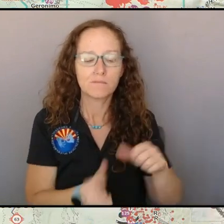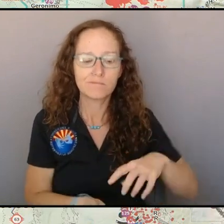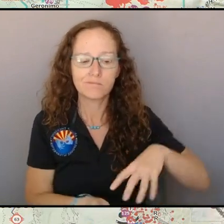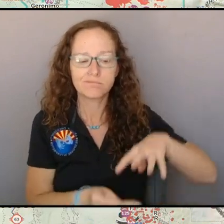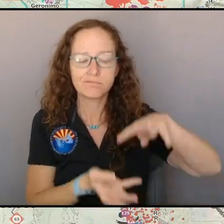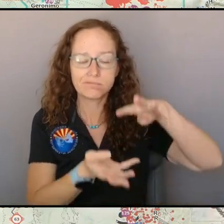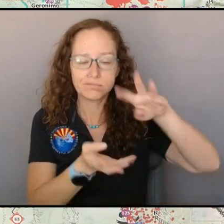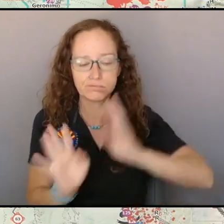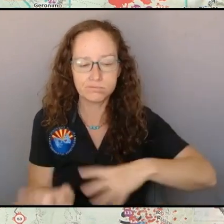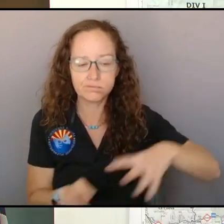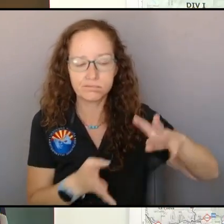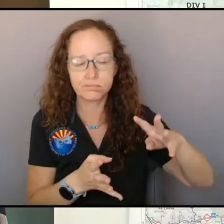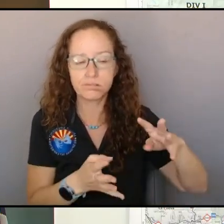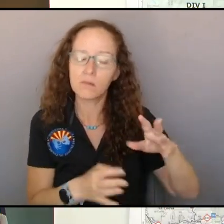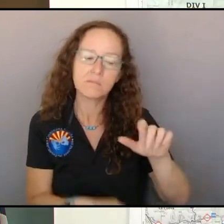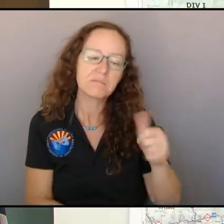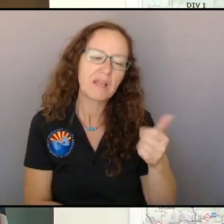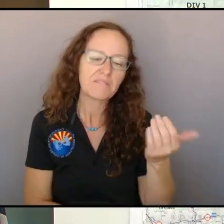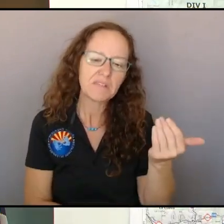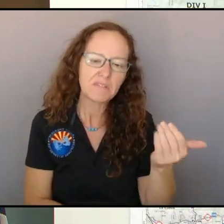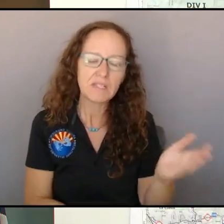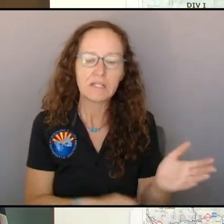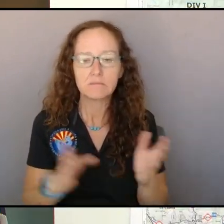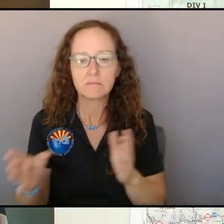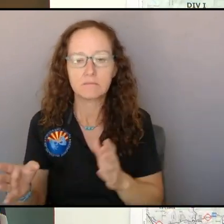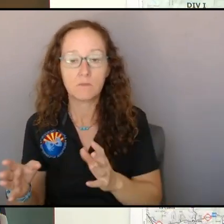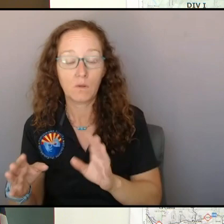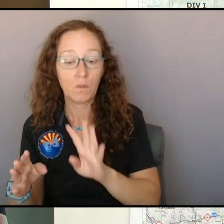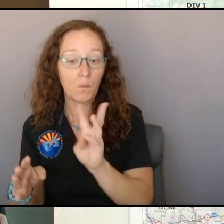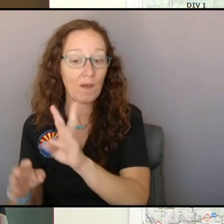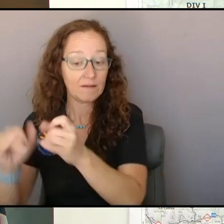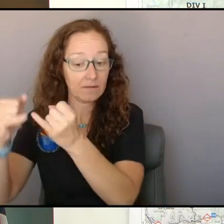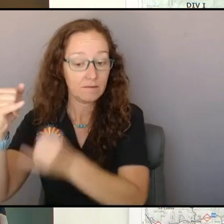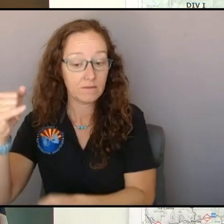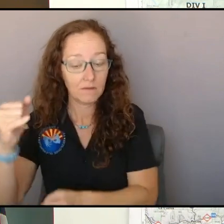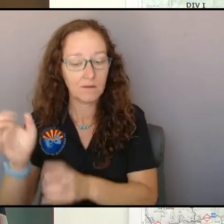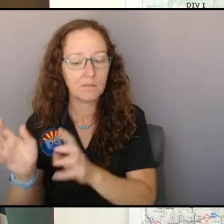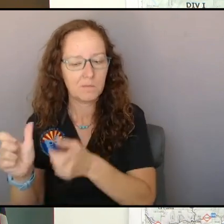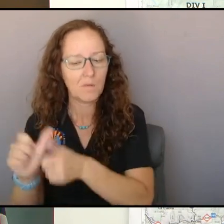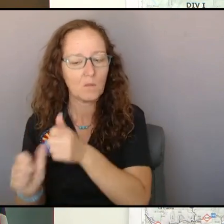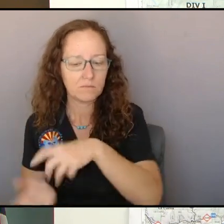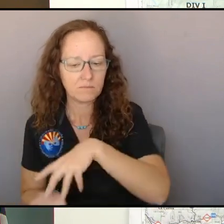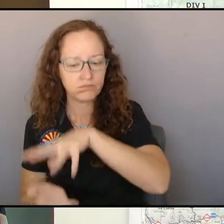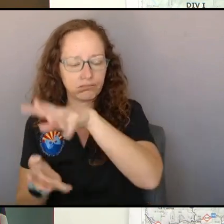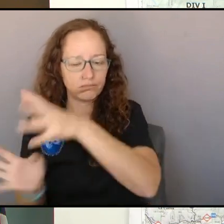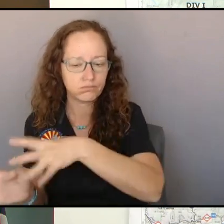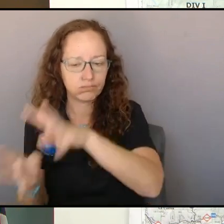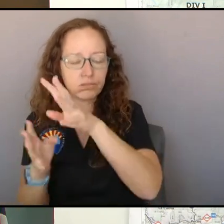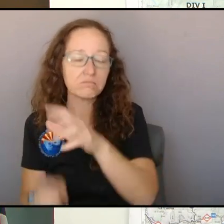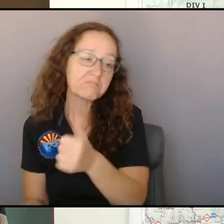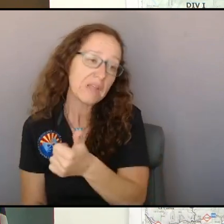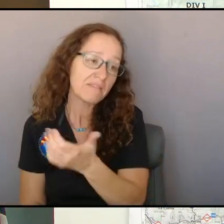you're on the west side, mostly south and southwest. Again, 10 to 15, some of those higher ridges will get gusts to